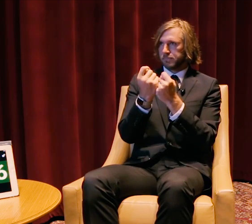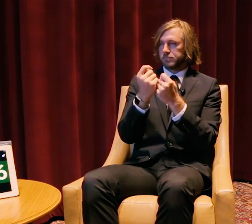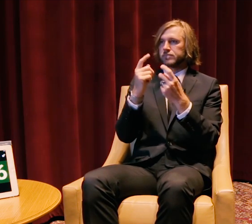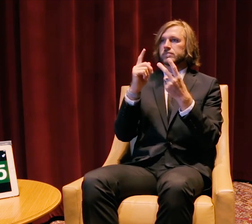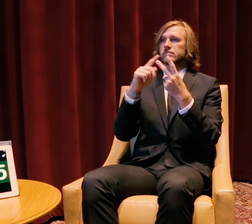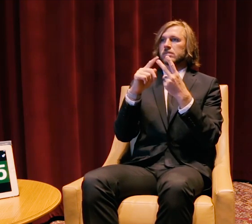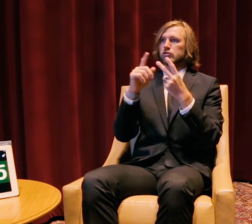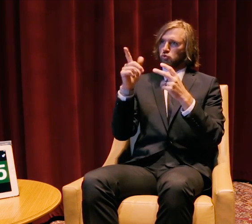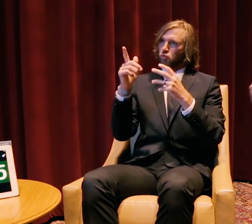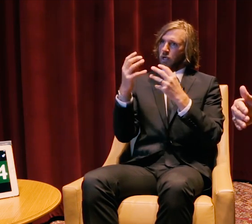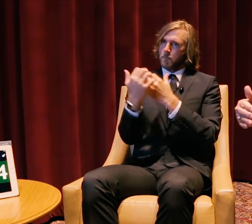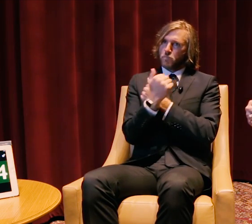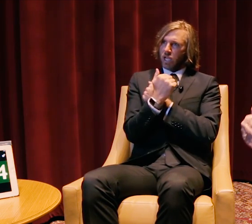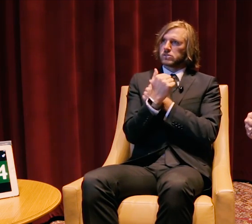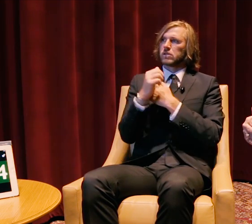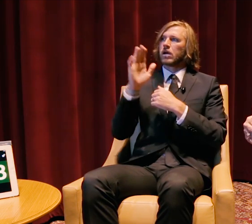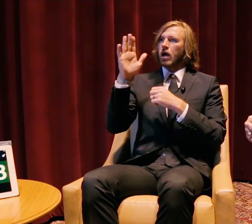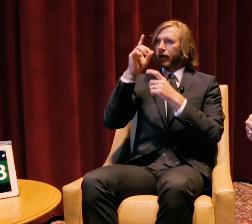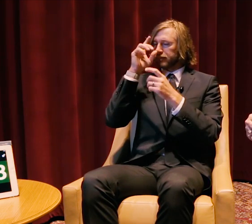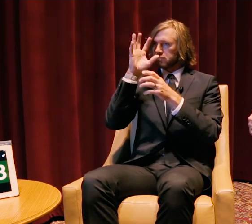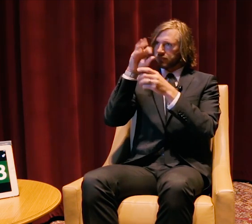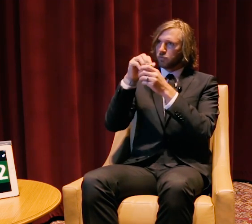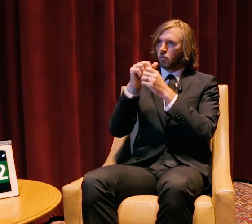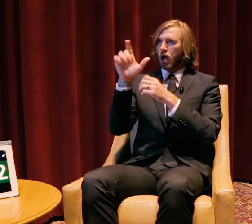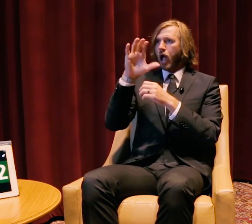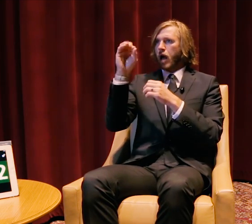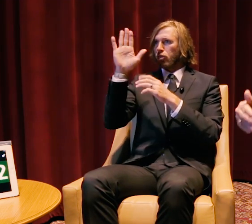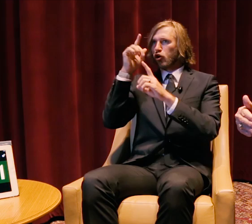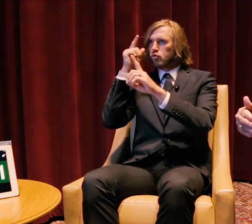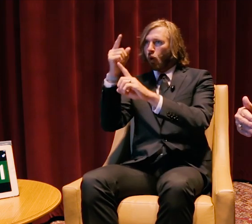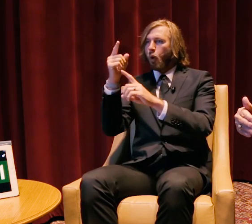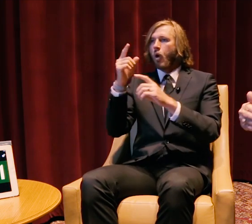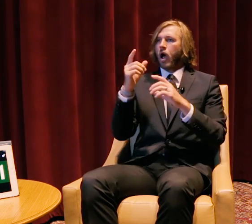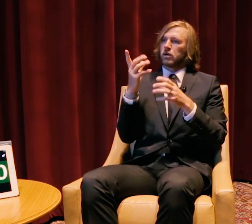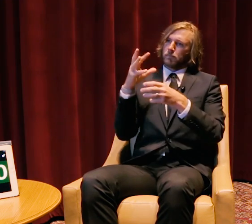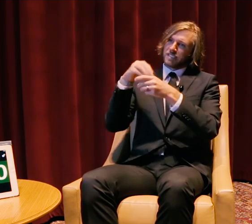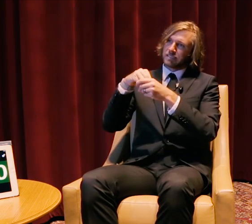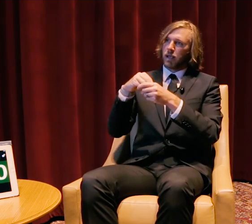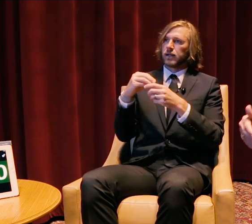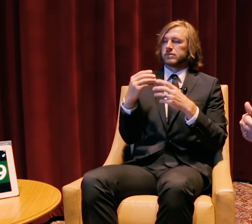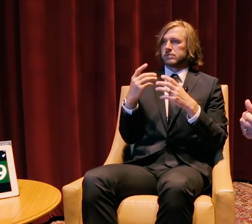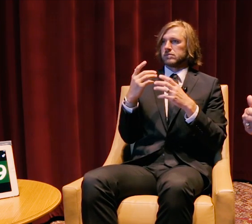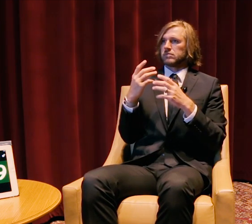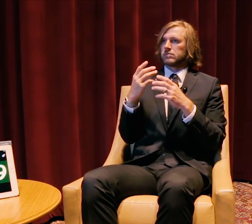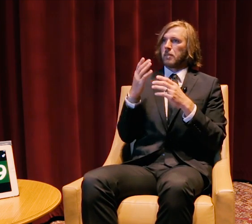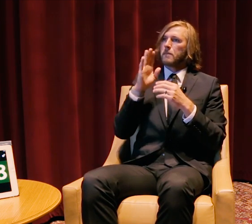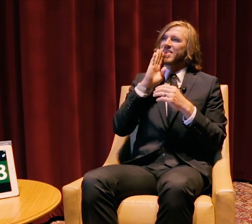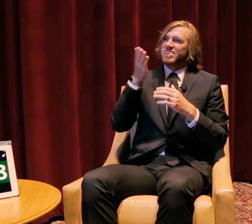and to embrace where the company is going. And be there to participate and to be there and be present